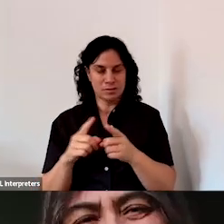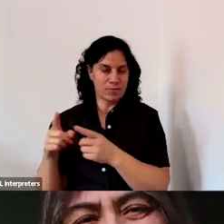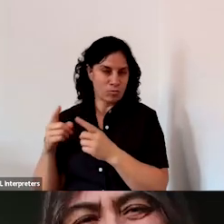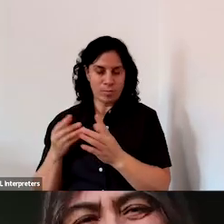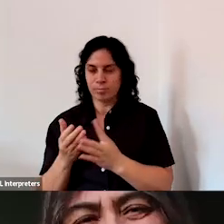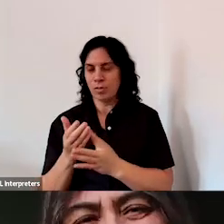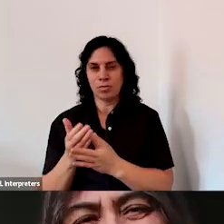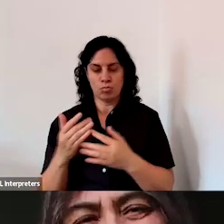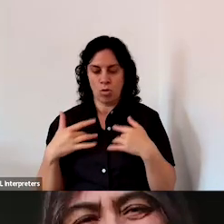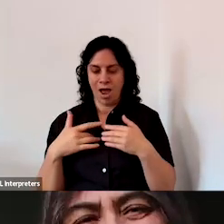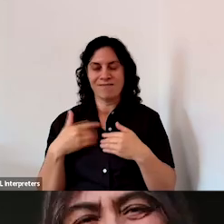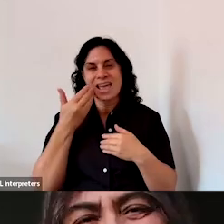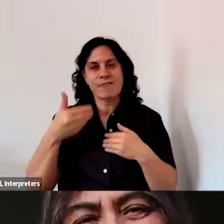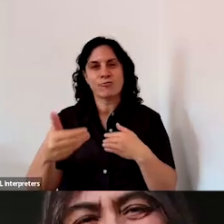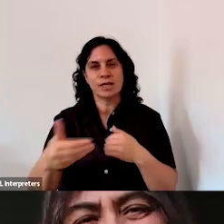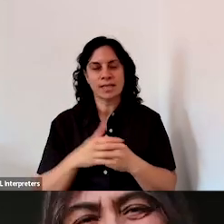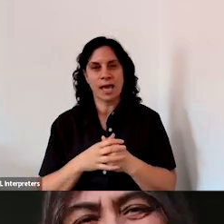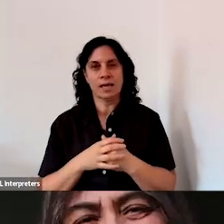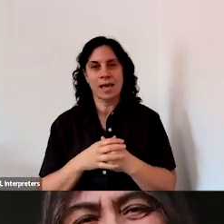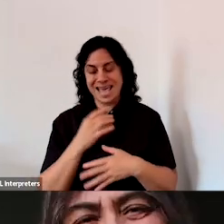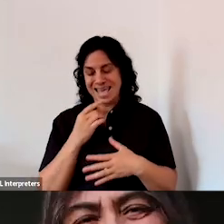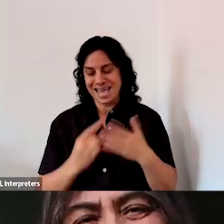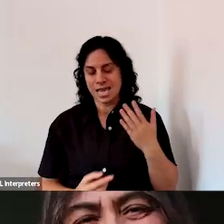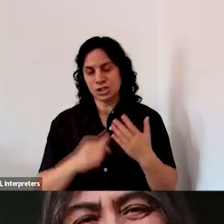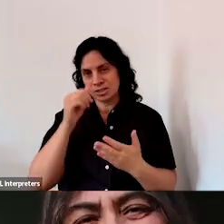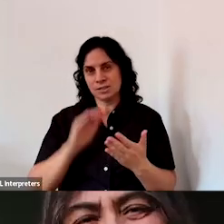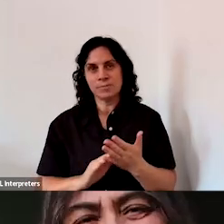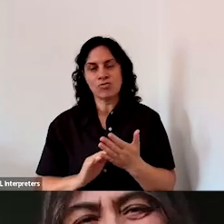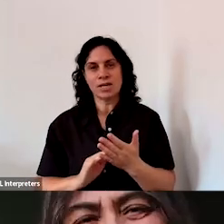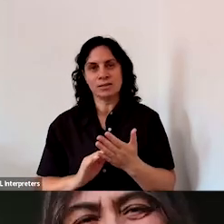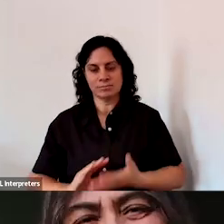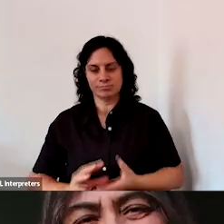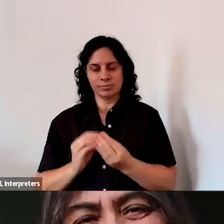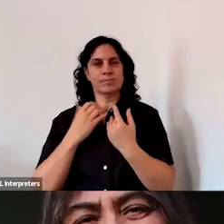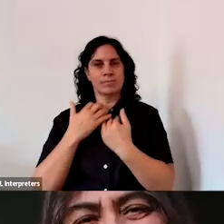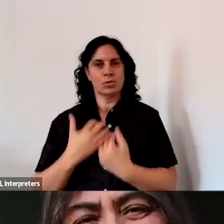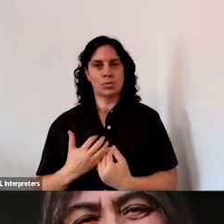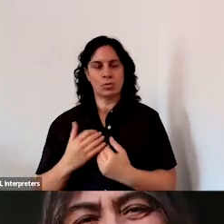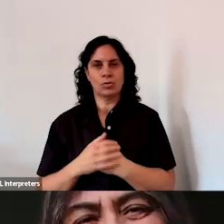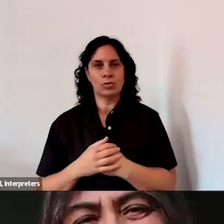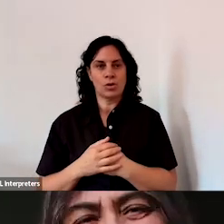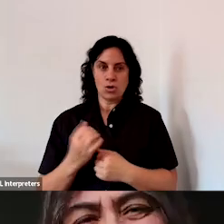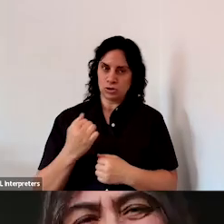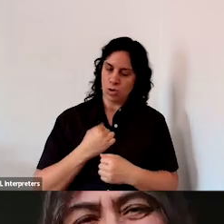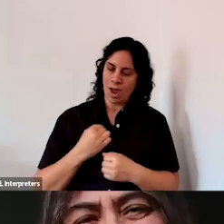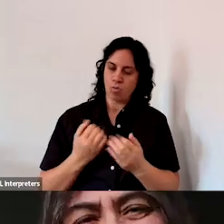and each of those experiences can shape their wellbeing. So the multivariable analysis helps us to better understand